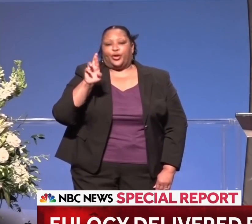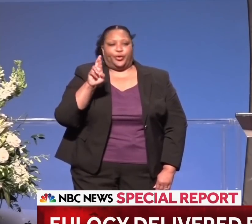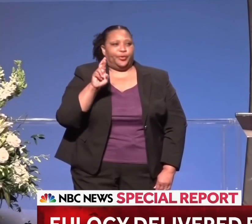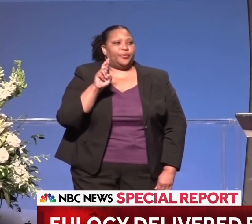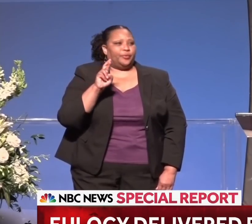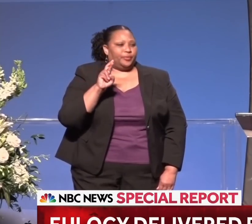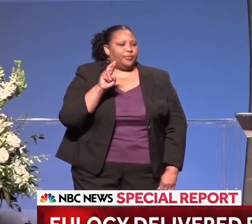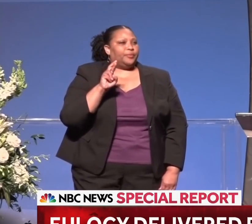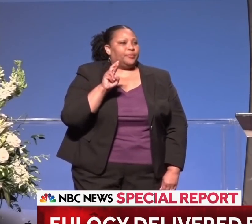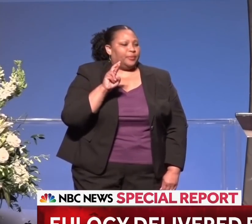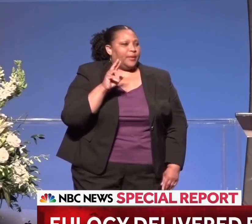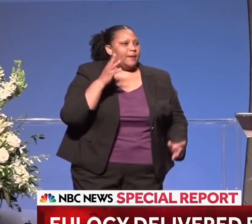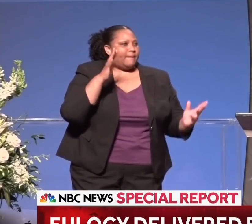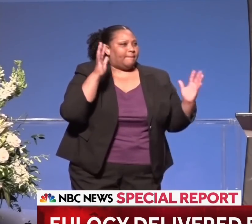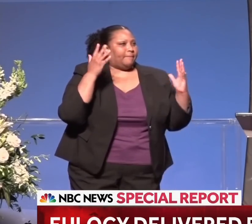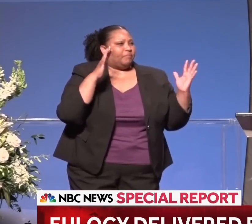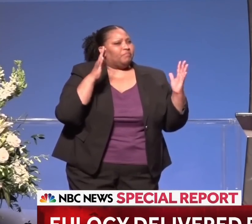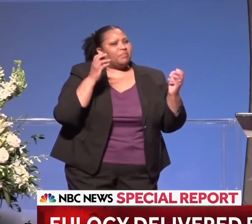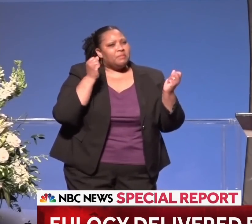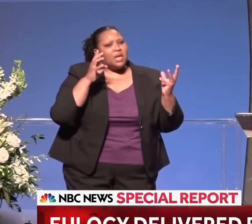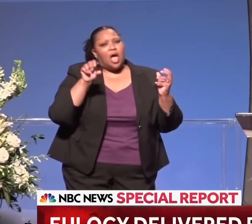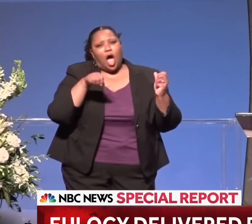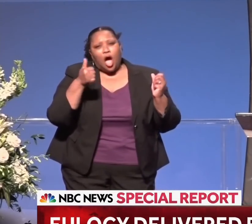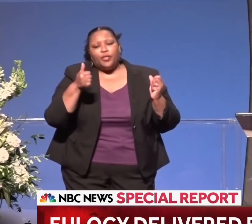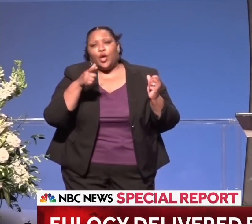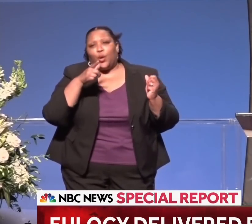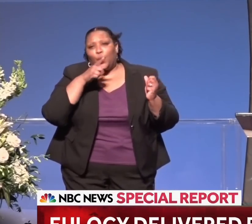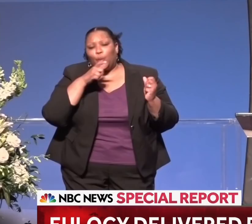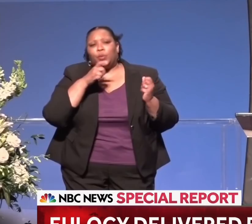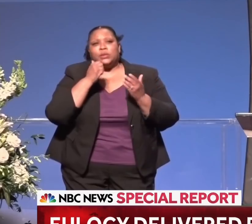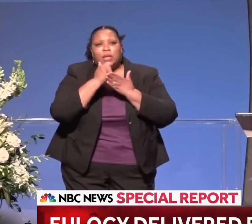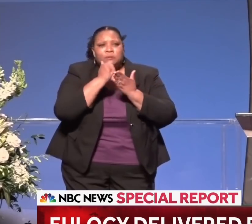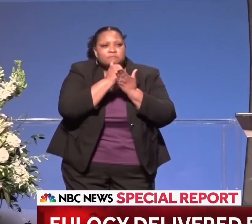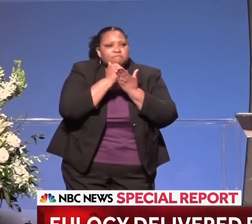AND CHAMPION FLOYD MAYWEATHER.